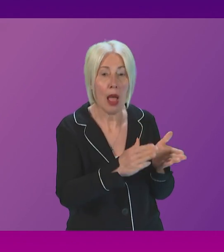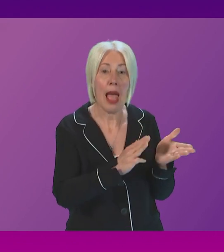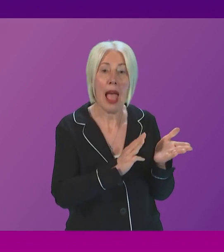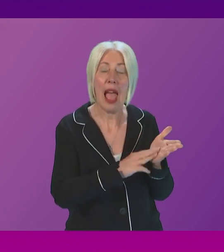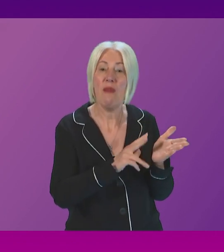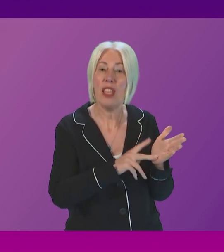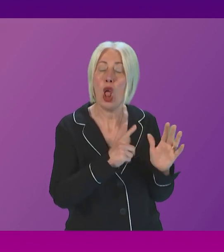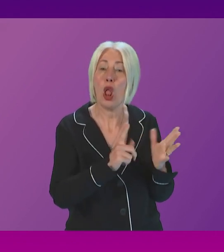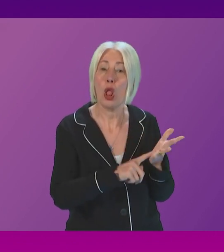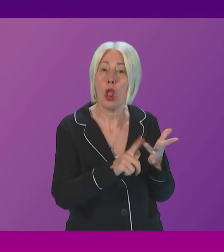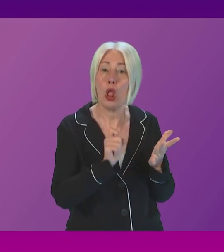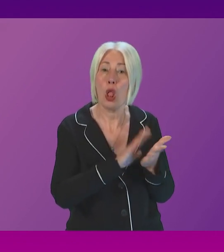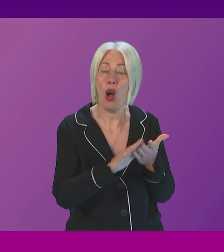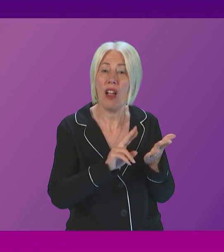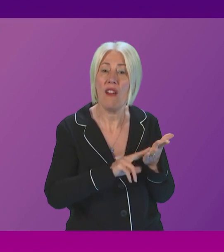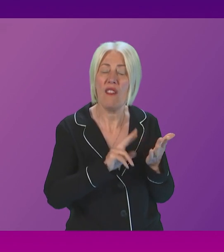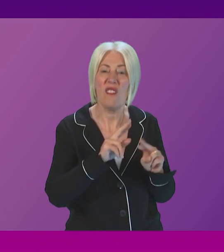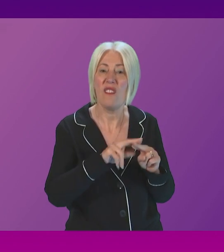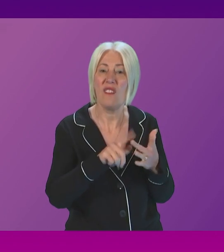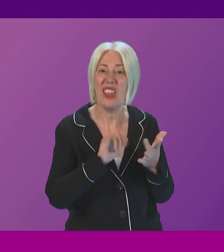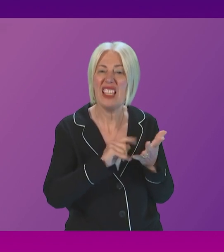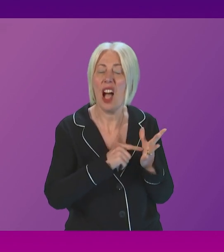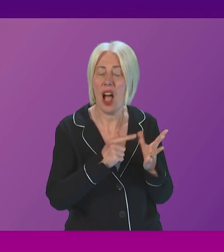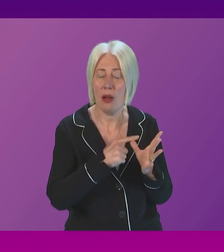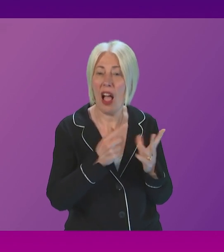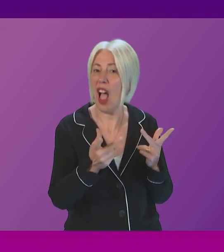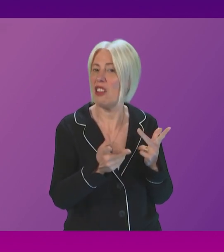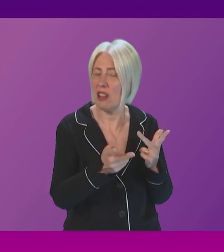we chartered the MV Arrow to provide additional resilience and capacity;